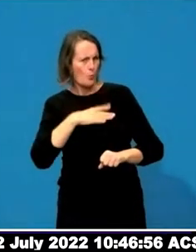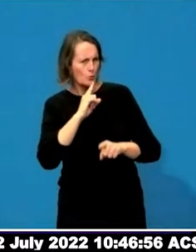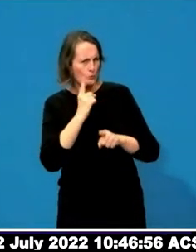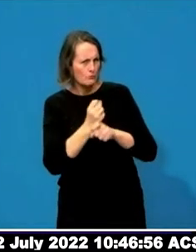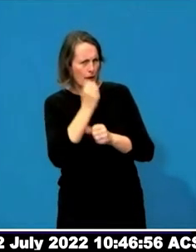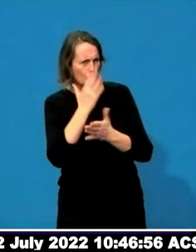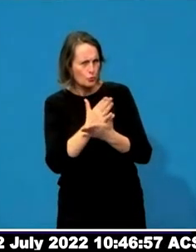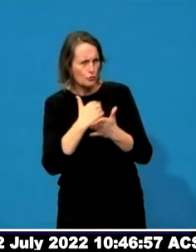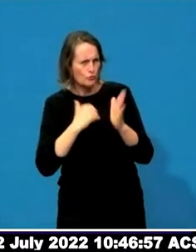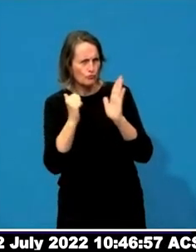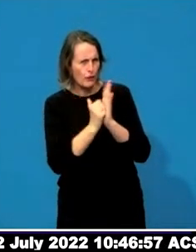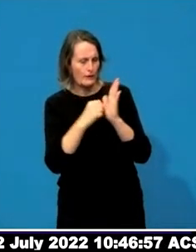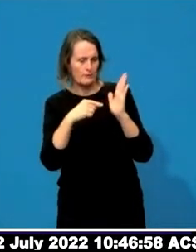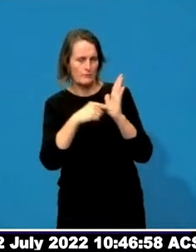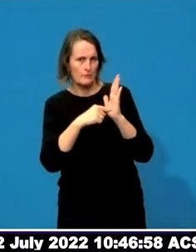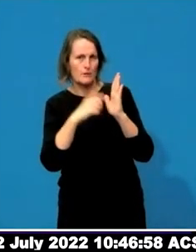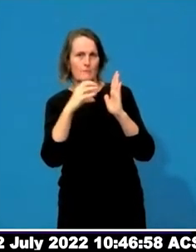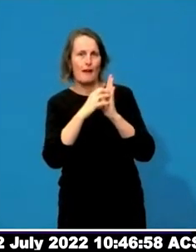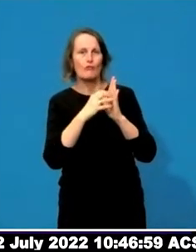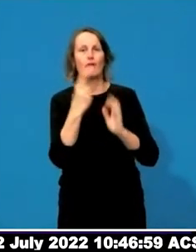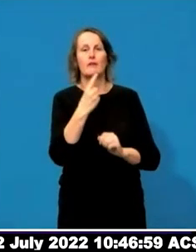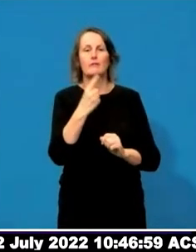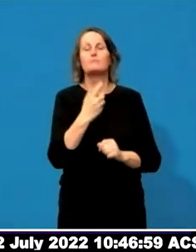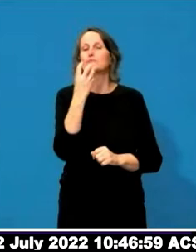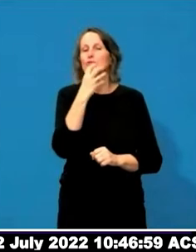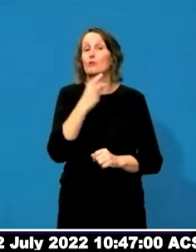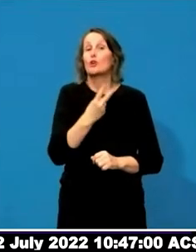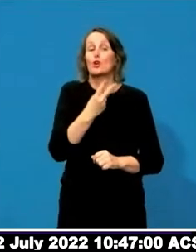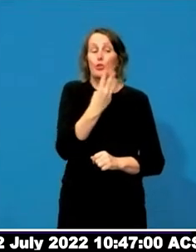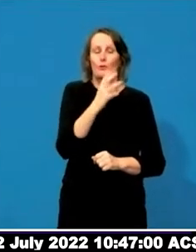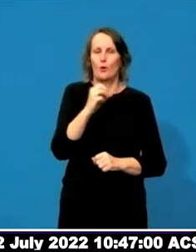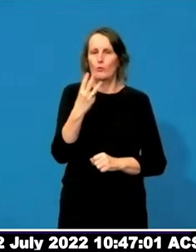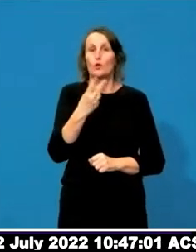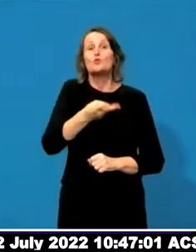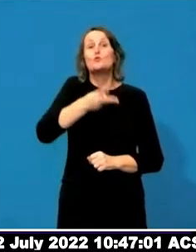The 203 First Nations people who live in remote or very remote areas